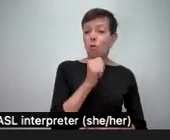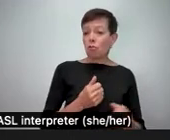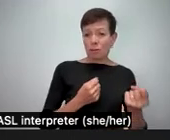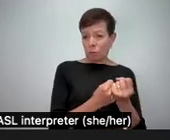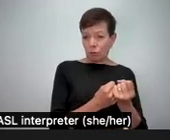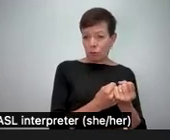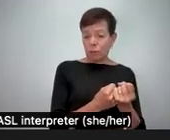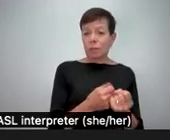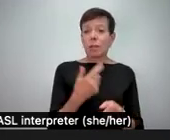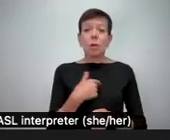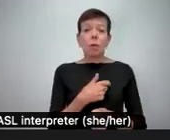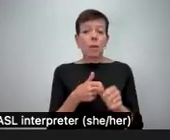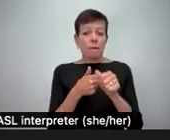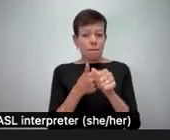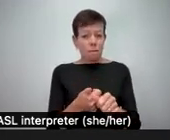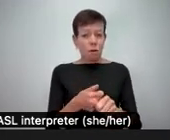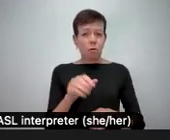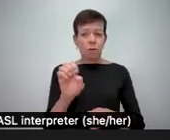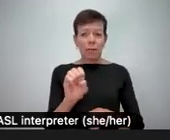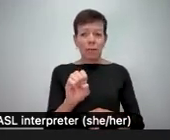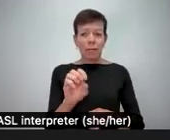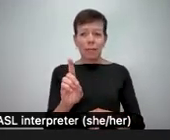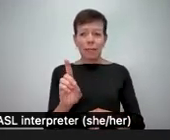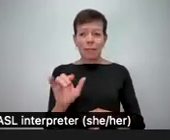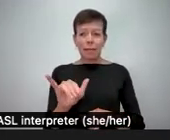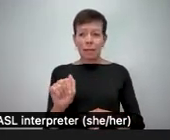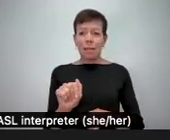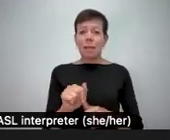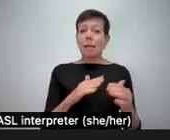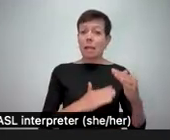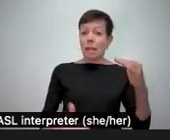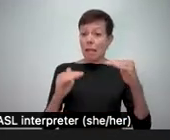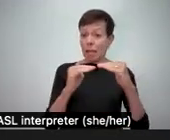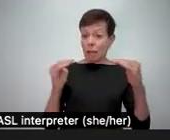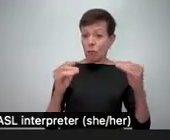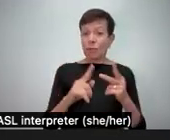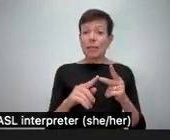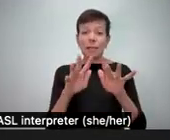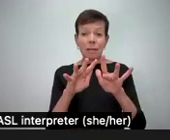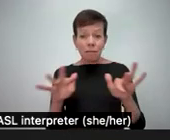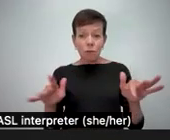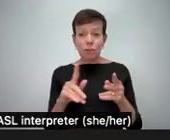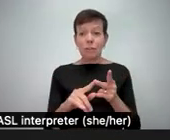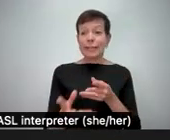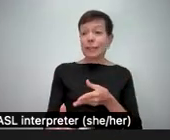equity, diversity, inclusion and accessibility. We are committed to the process of eliminating